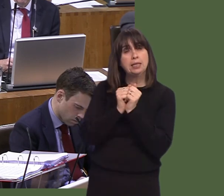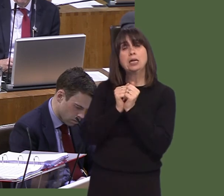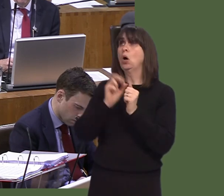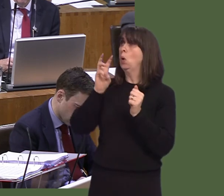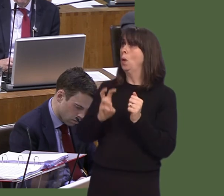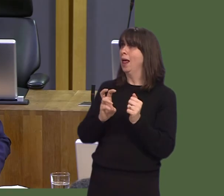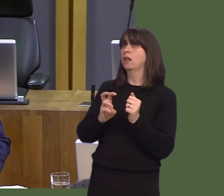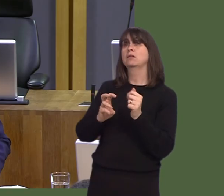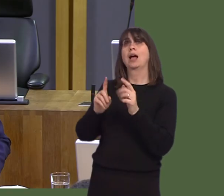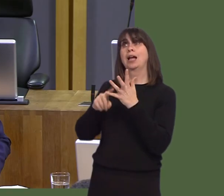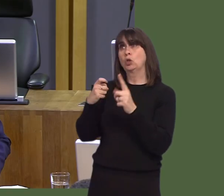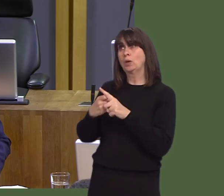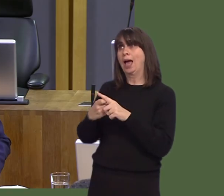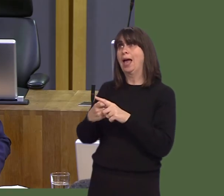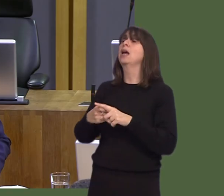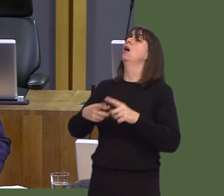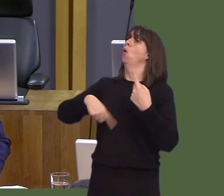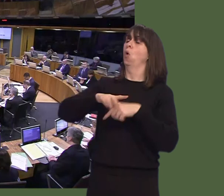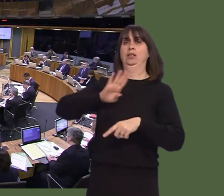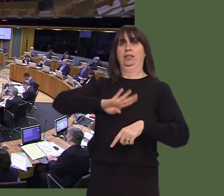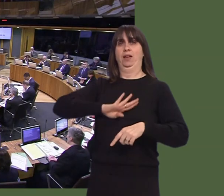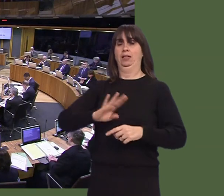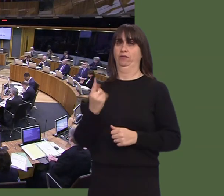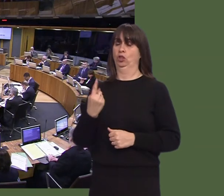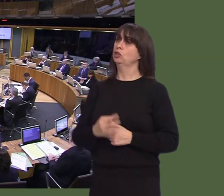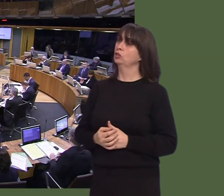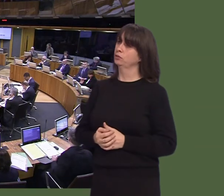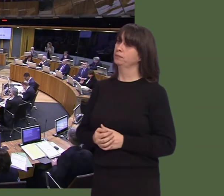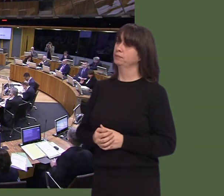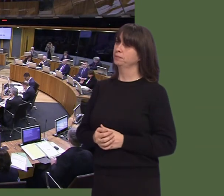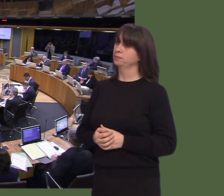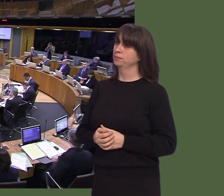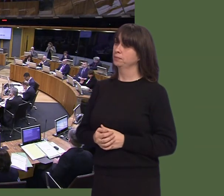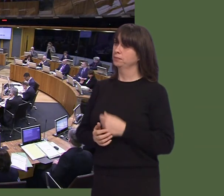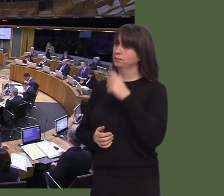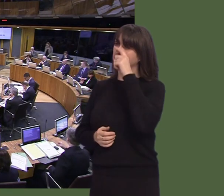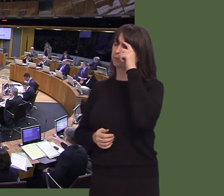refurbished or replaced in the five years to 2019.